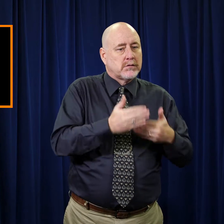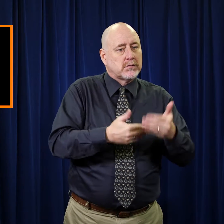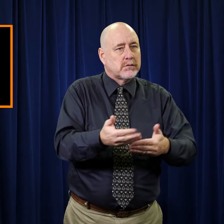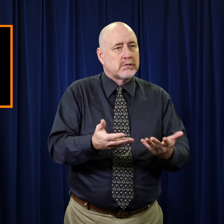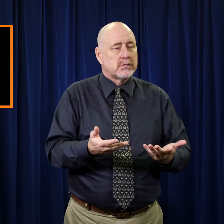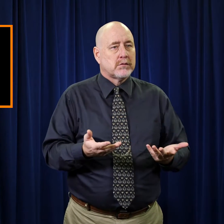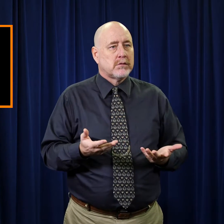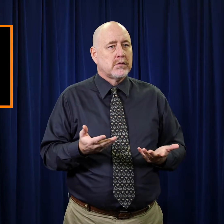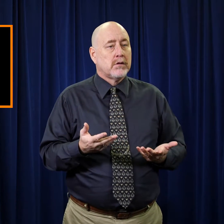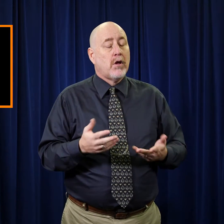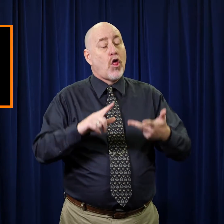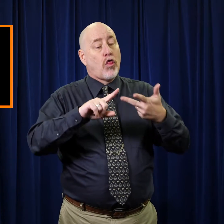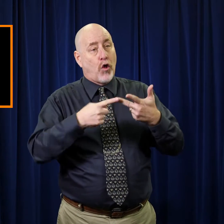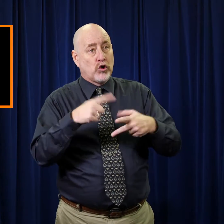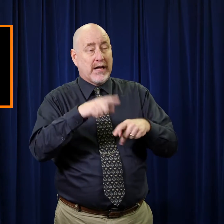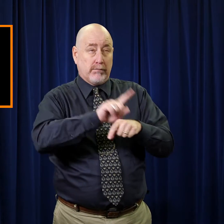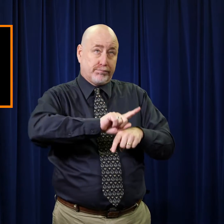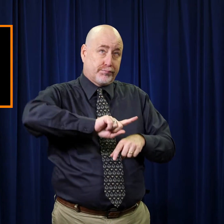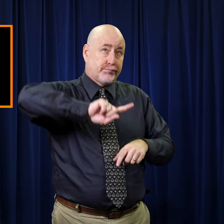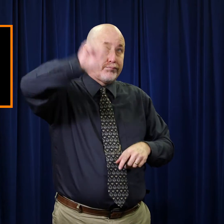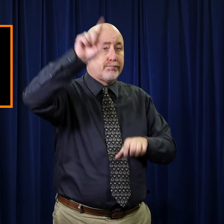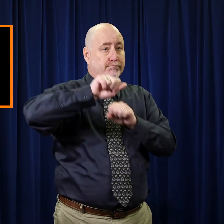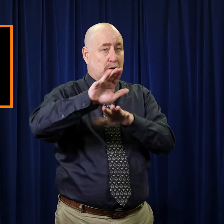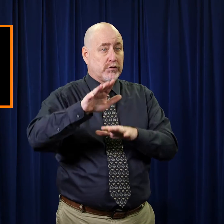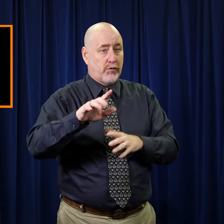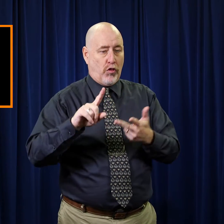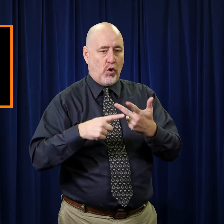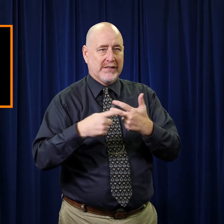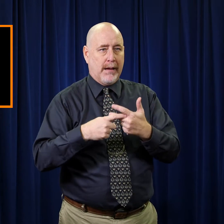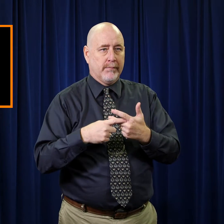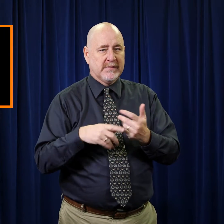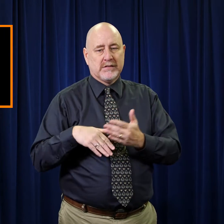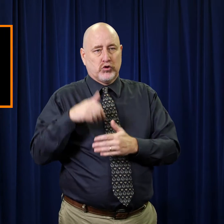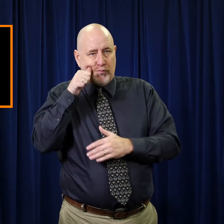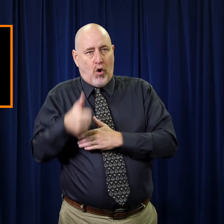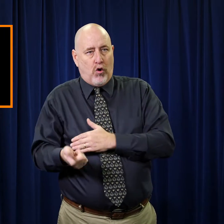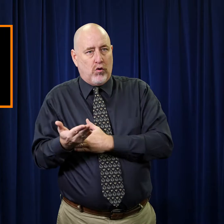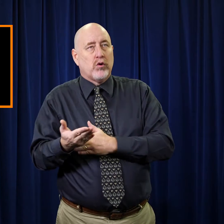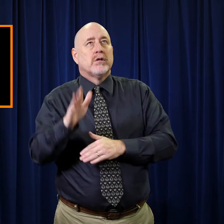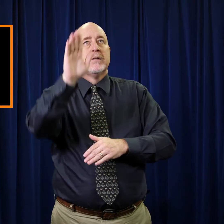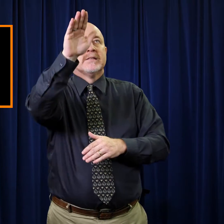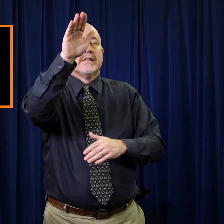leading nothing. The third time up the mountain... It's the next day and he begins to plead